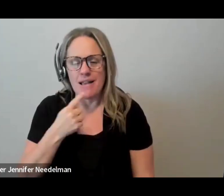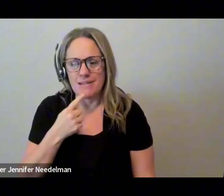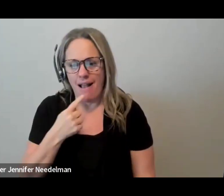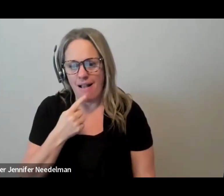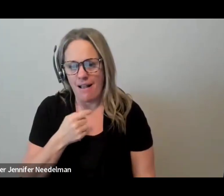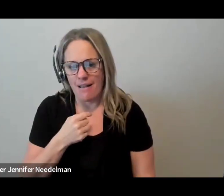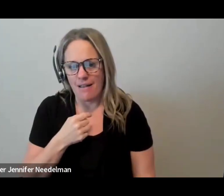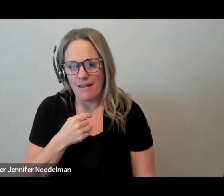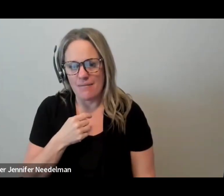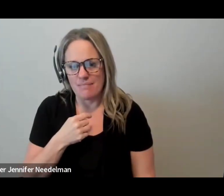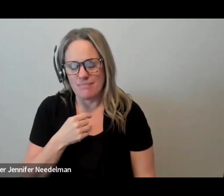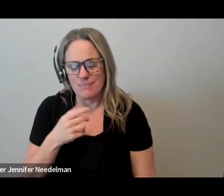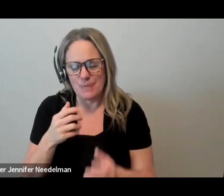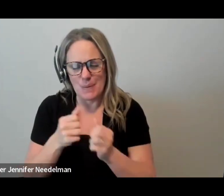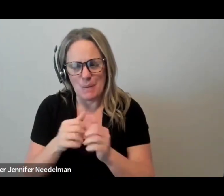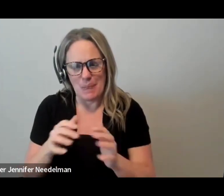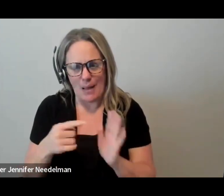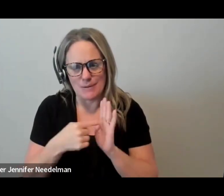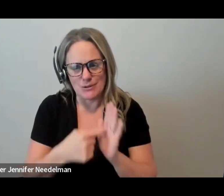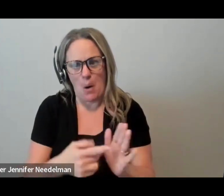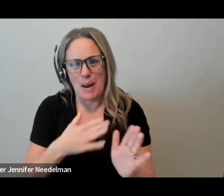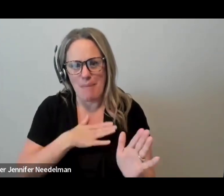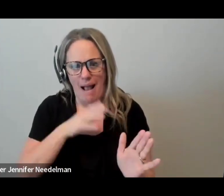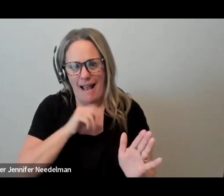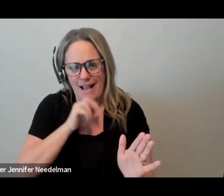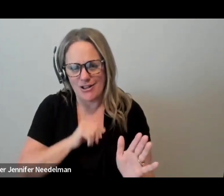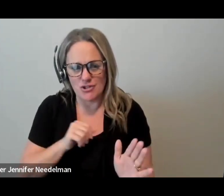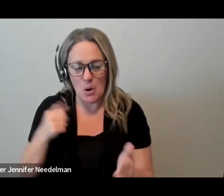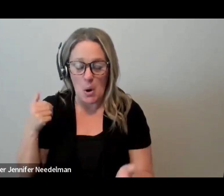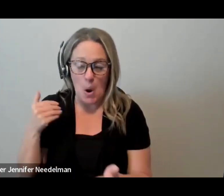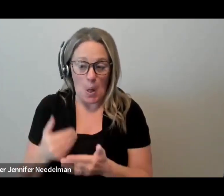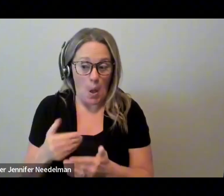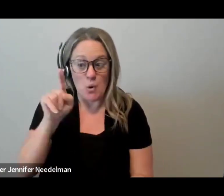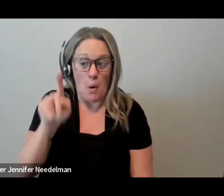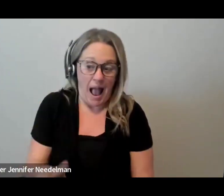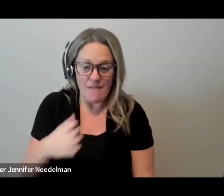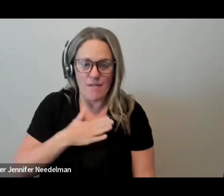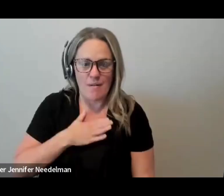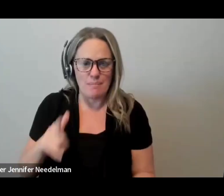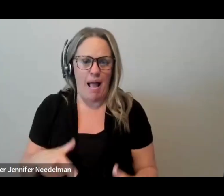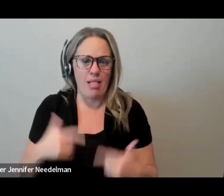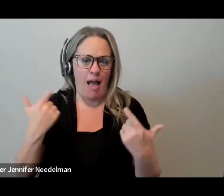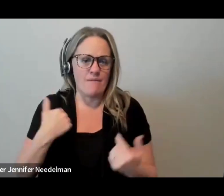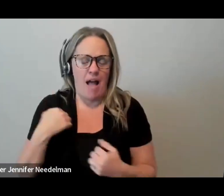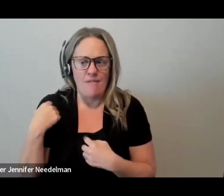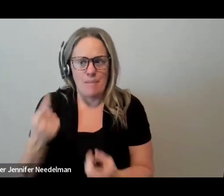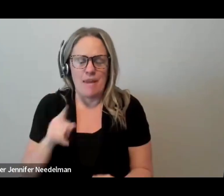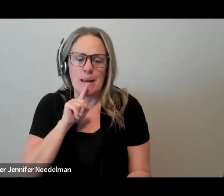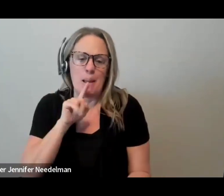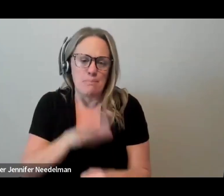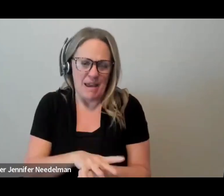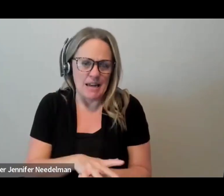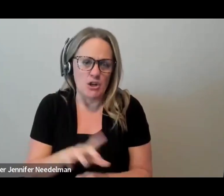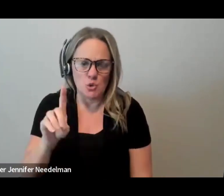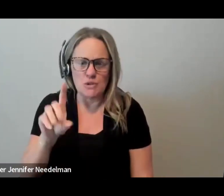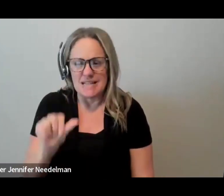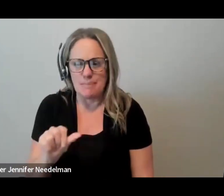without aging myself, close to half of my life, I've been personally dedicated and, and committed to disability inclusion.